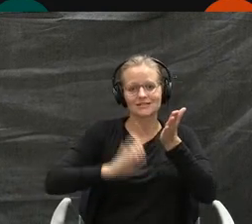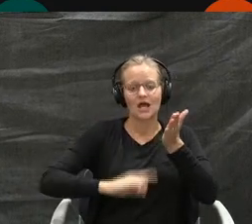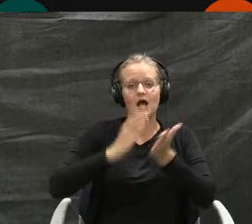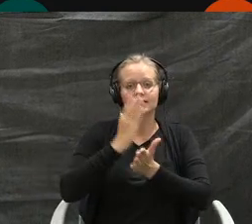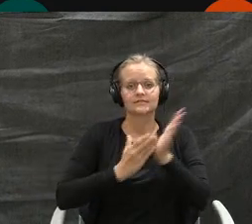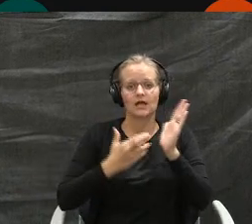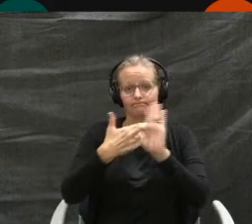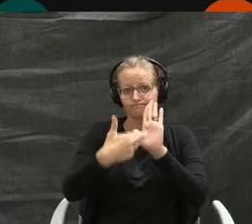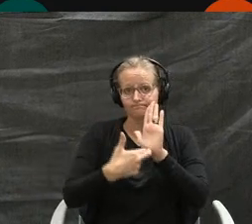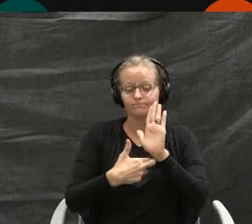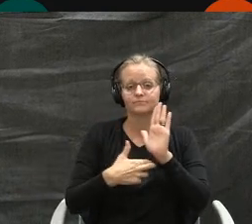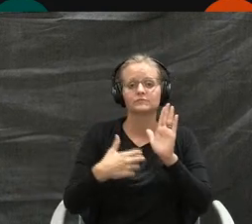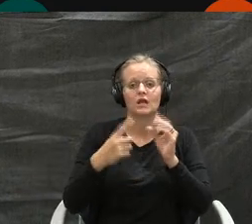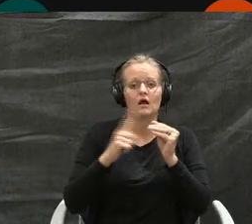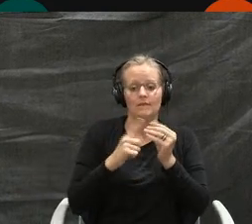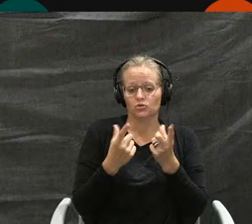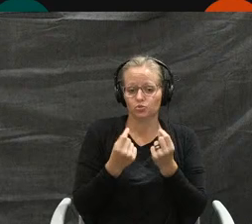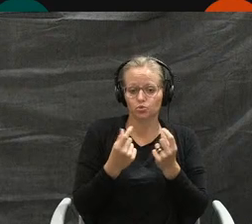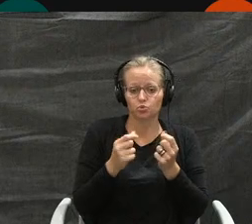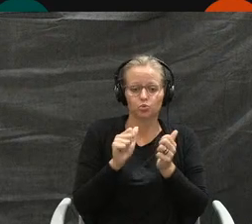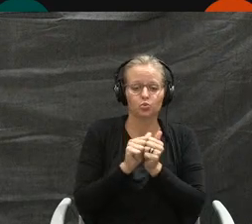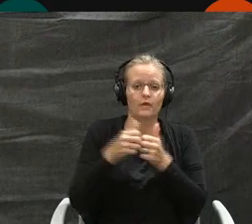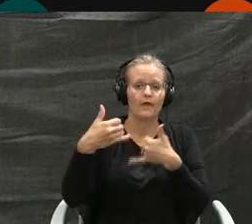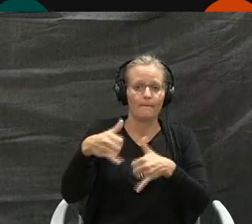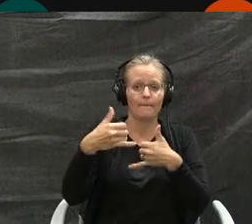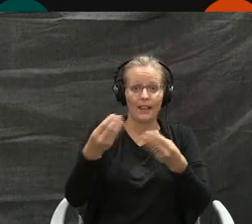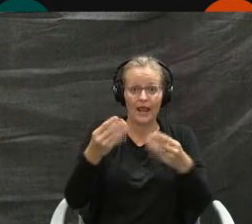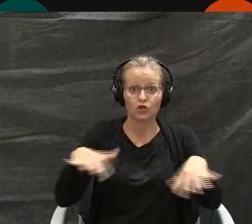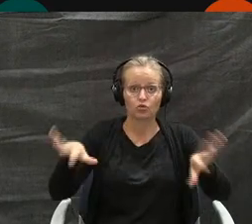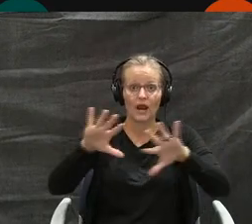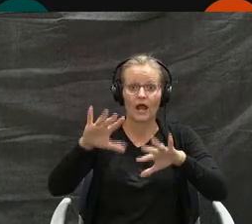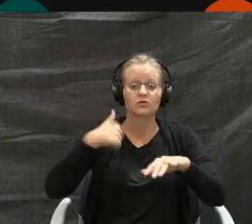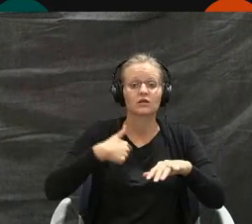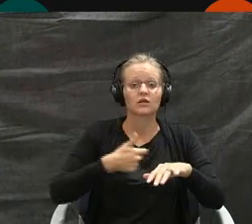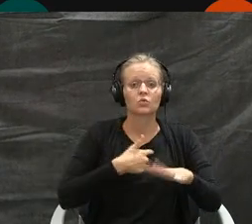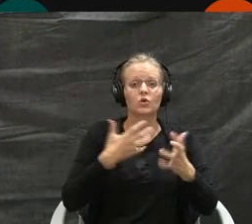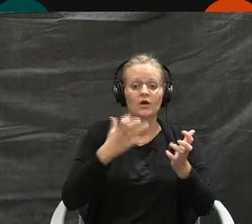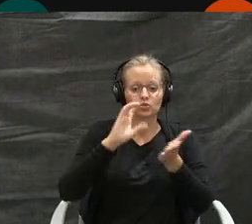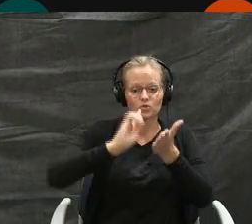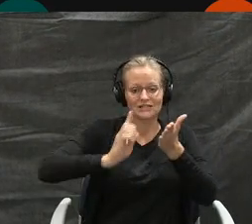of the playground and. Designing the playground out round zones and the important